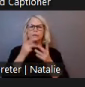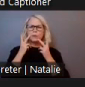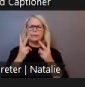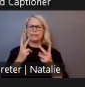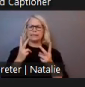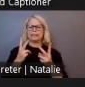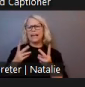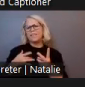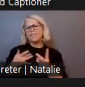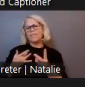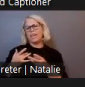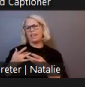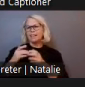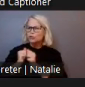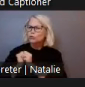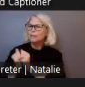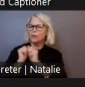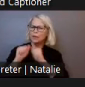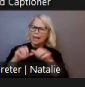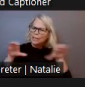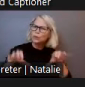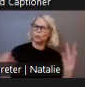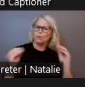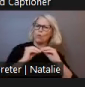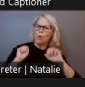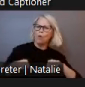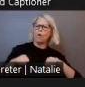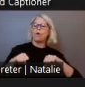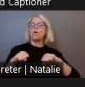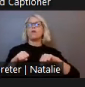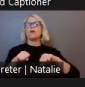sure, again, we go away from those one-off engagements, doing a survey, and then not